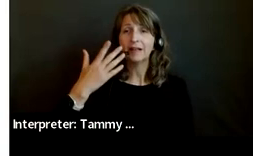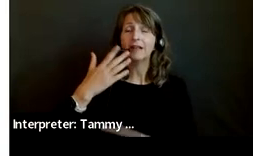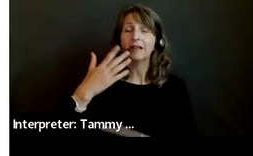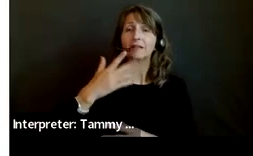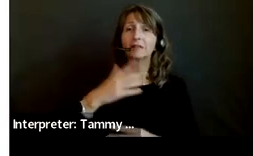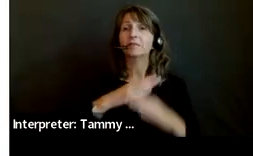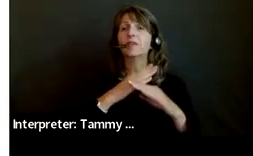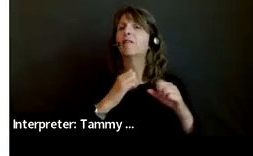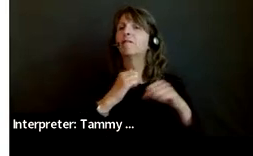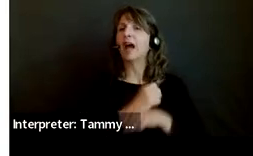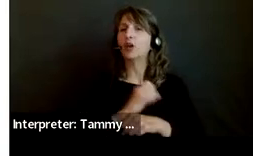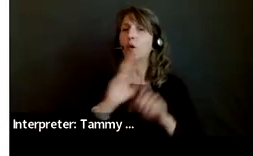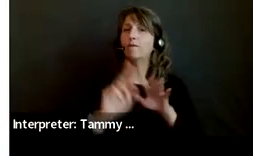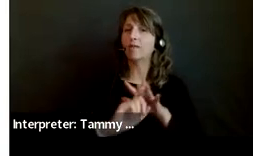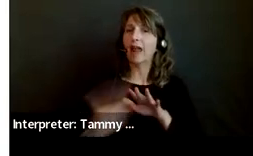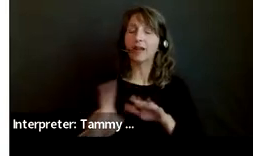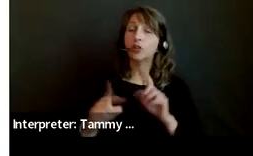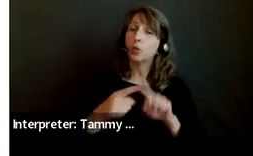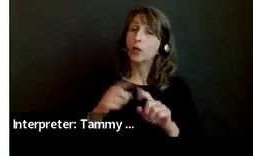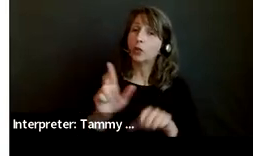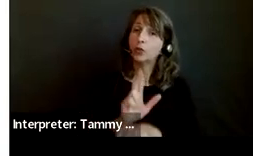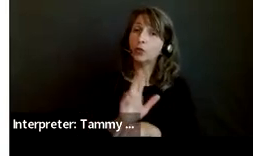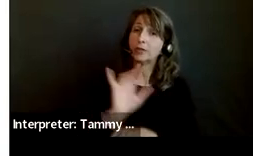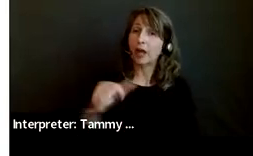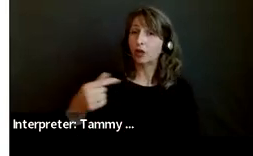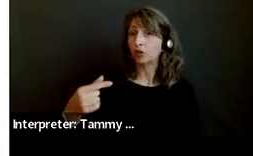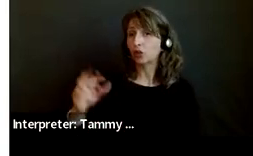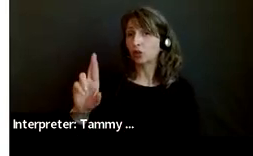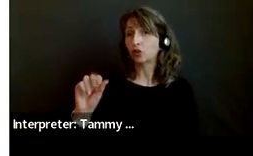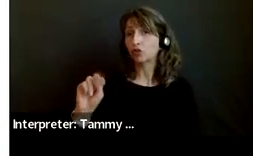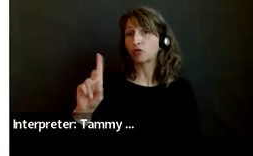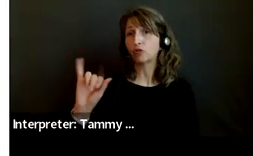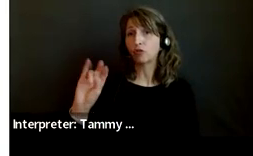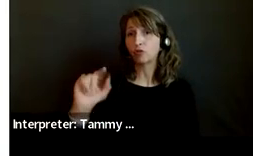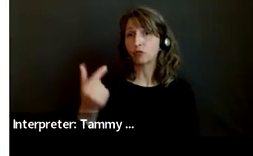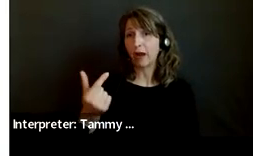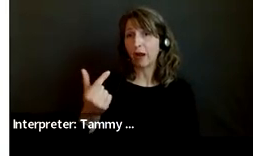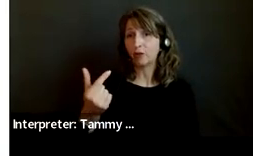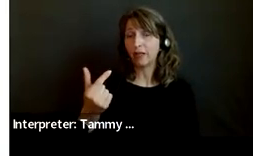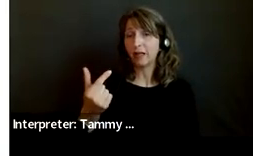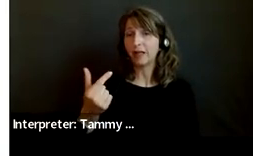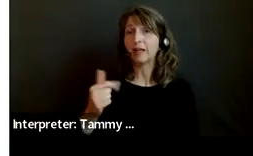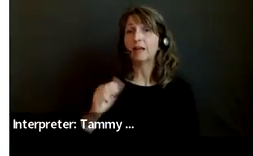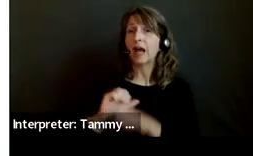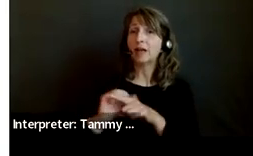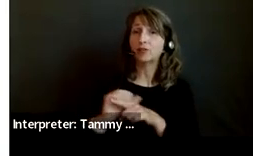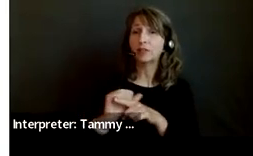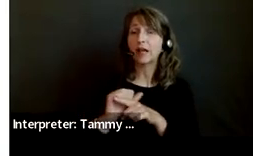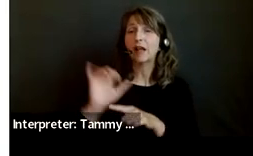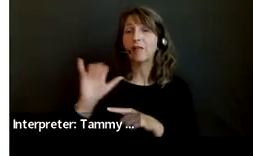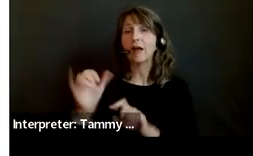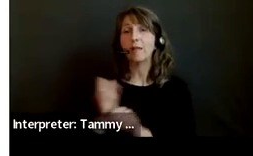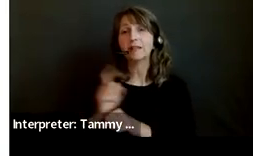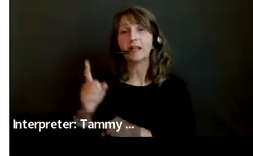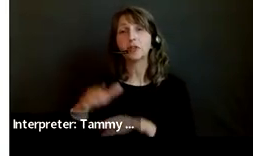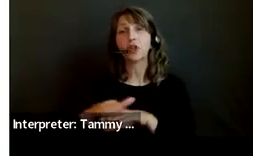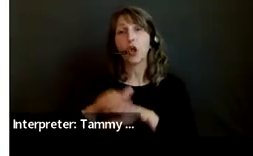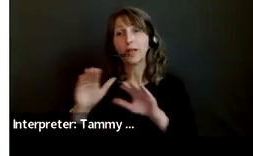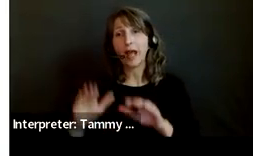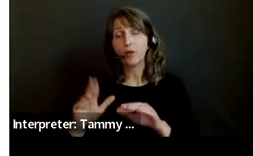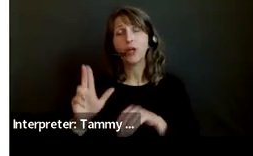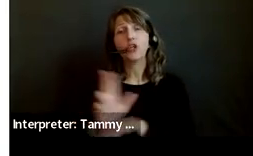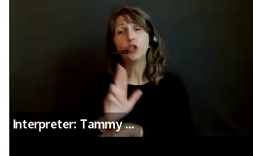So when you utilize a grounding exercise, not only does it just slow someone down and get them breathing, it causes someone to use their higher level of thinking.